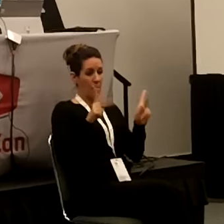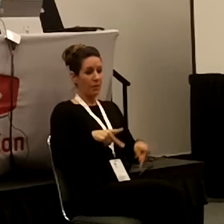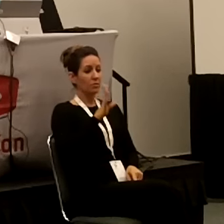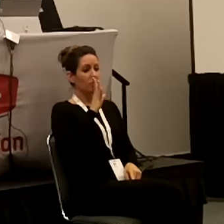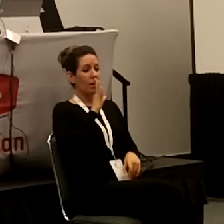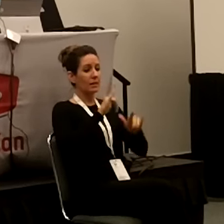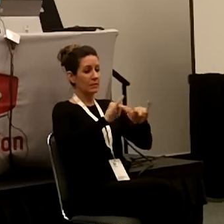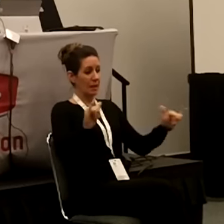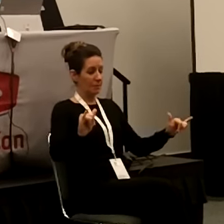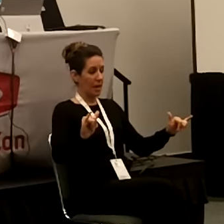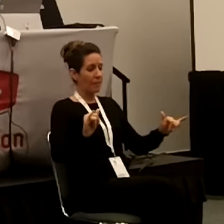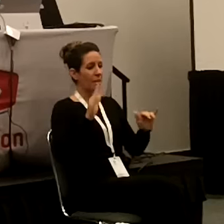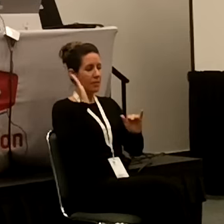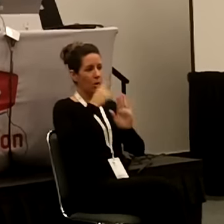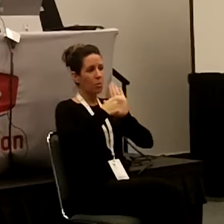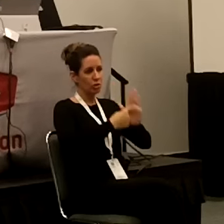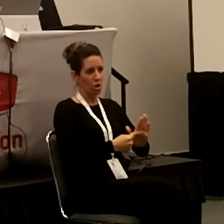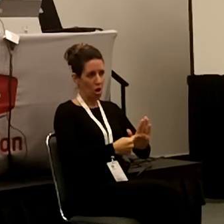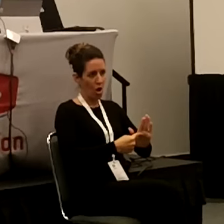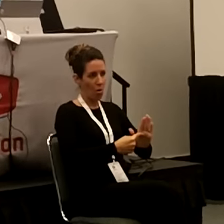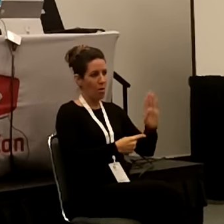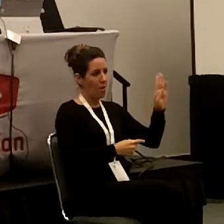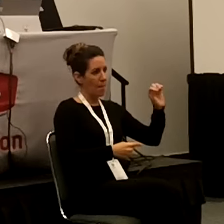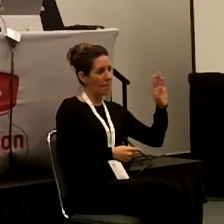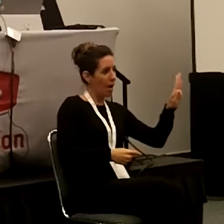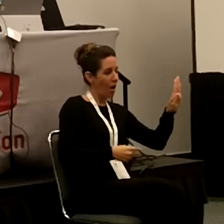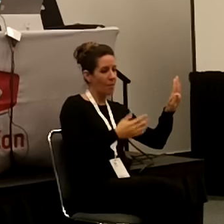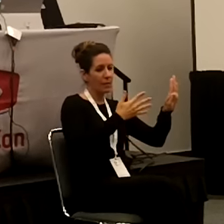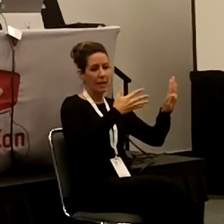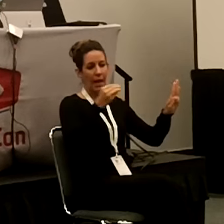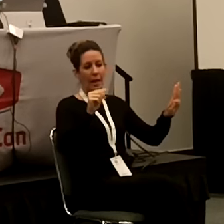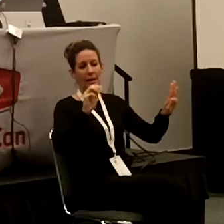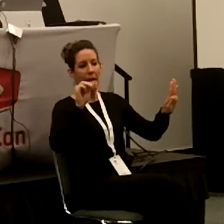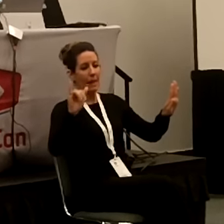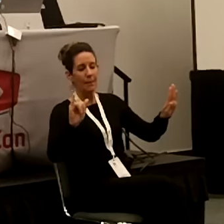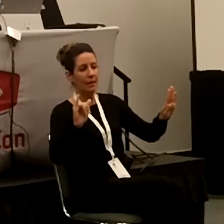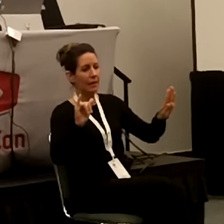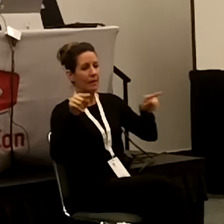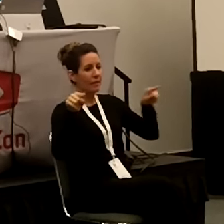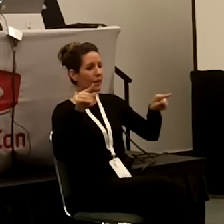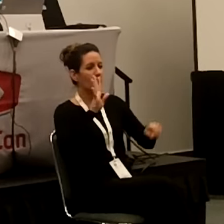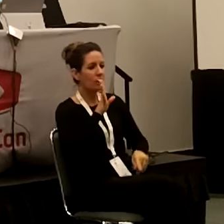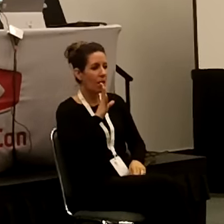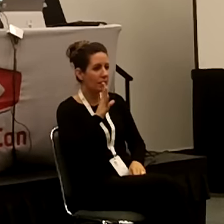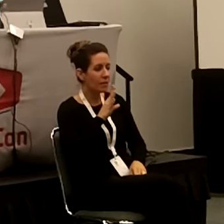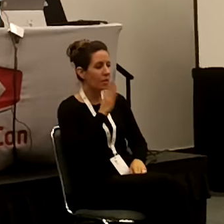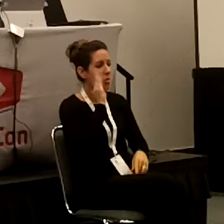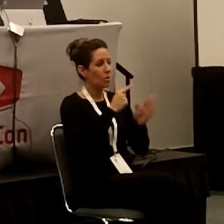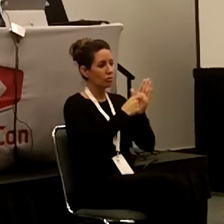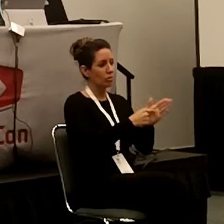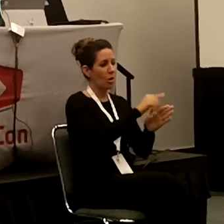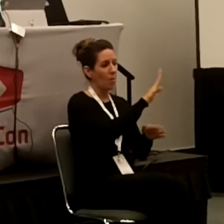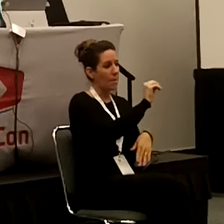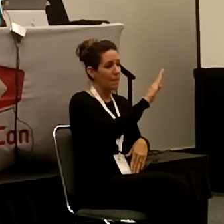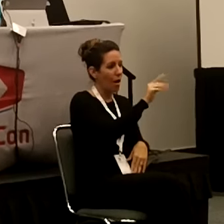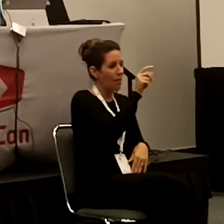yes, they'll have like, if Bob and Amy are talking, they'll have 'Bob' and the colon, or dot,